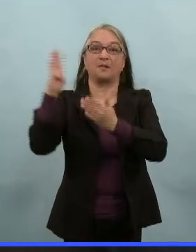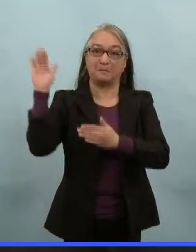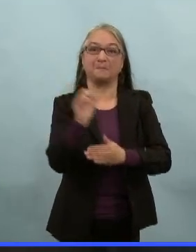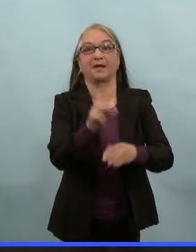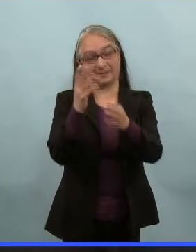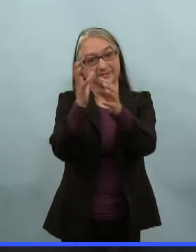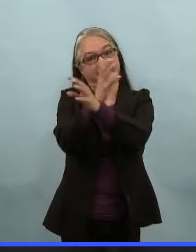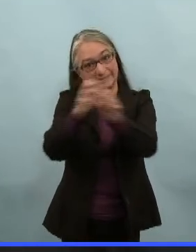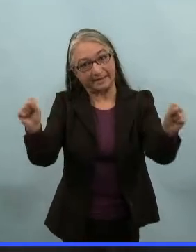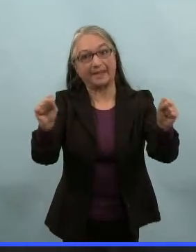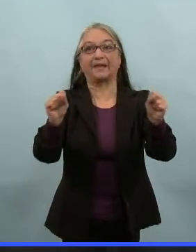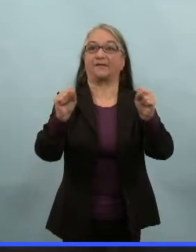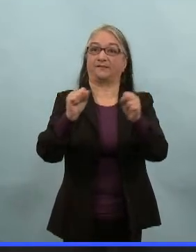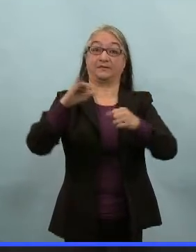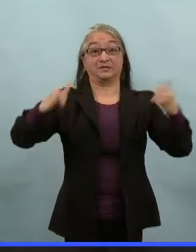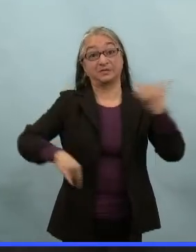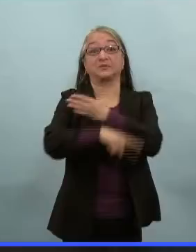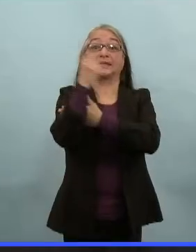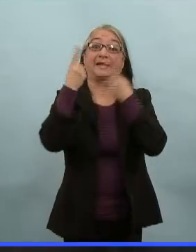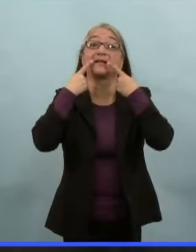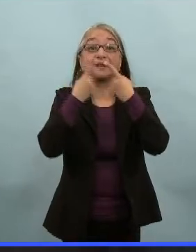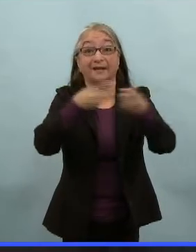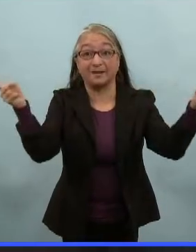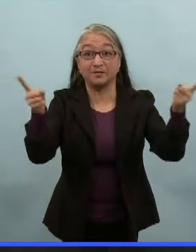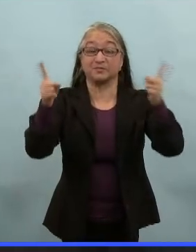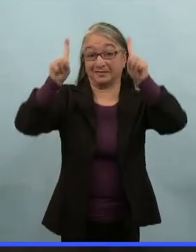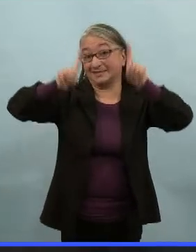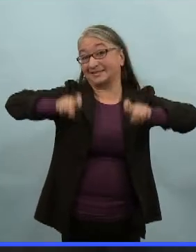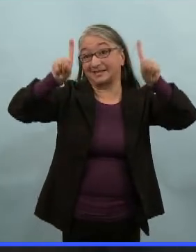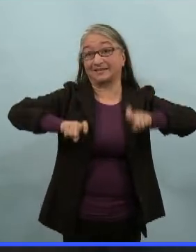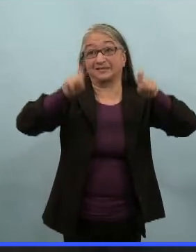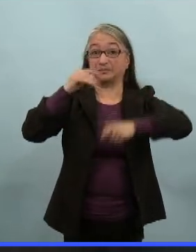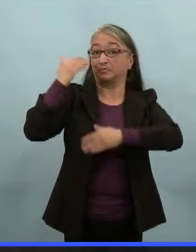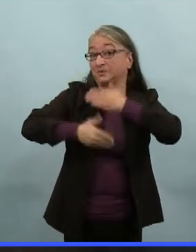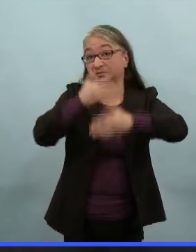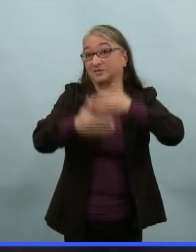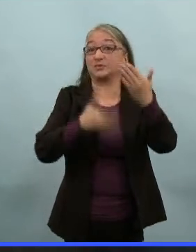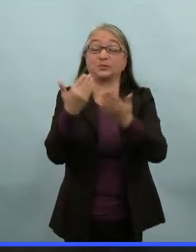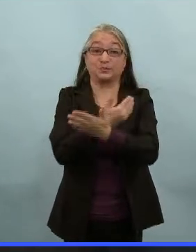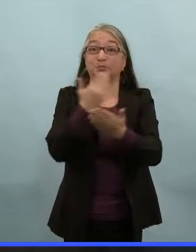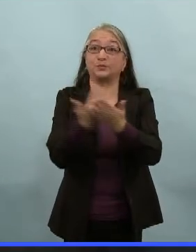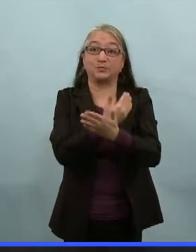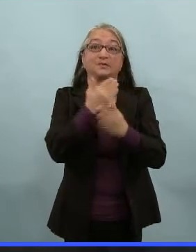at our provincial test sites that is beginning to be implemented today generally speaking